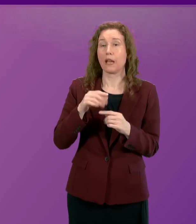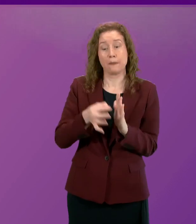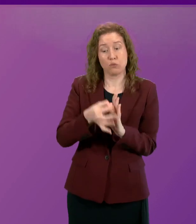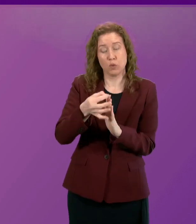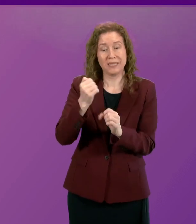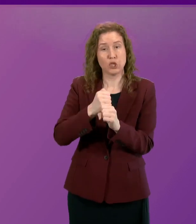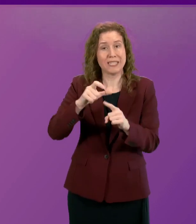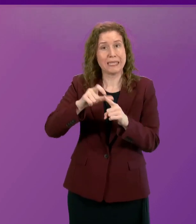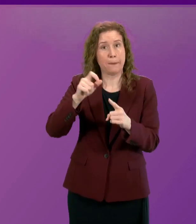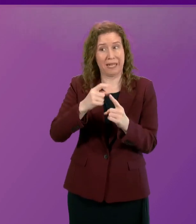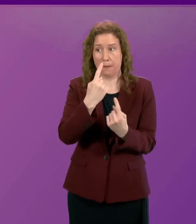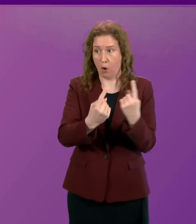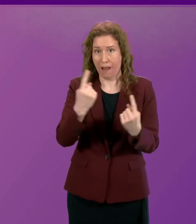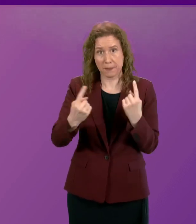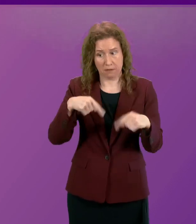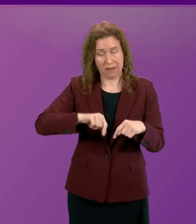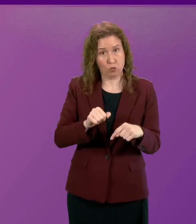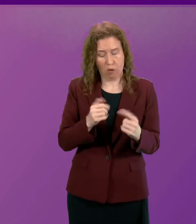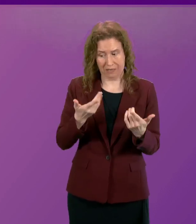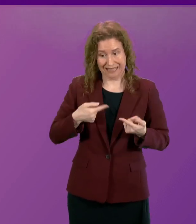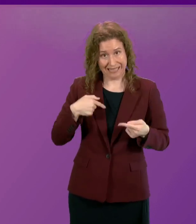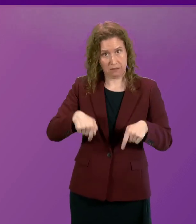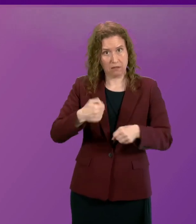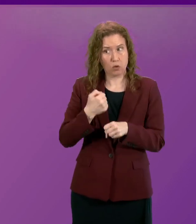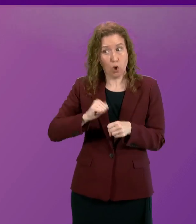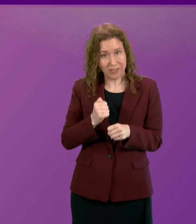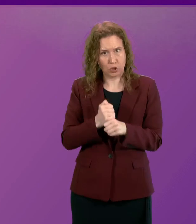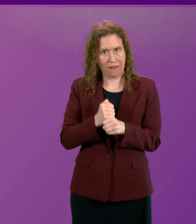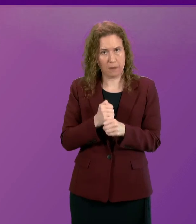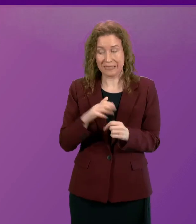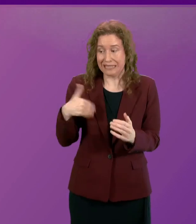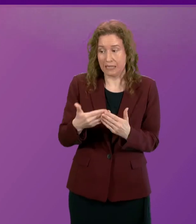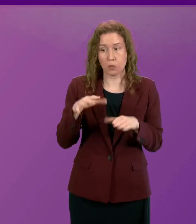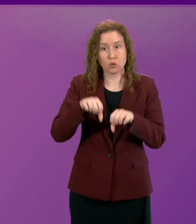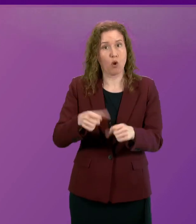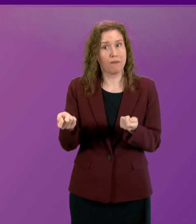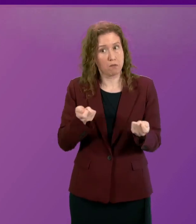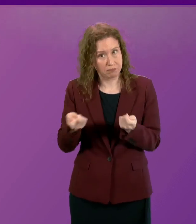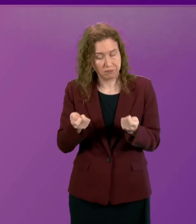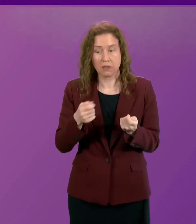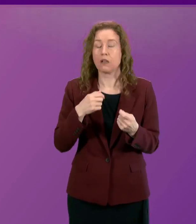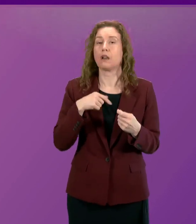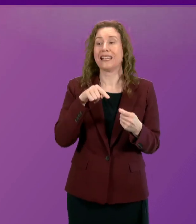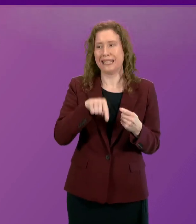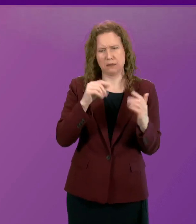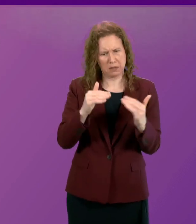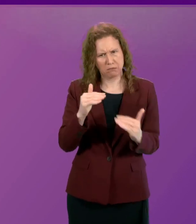capita in Scotland under the Scottish Government since we came to office have been superior to